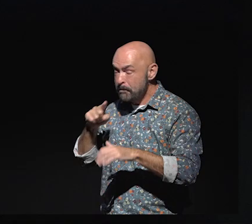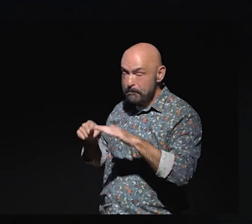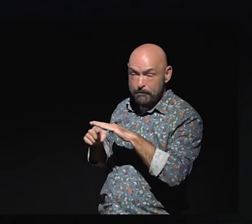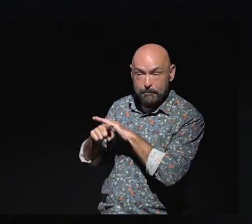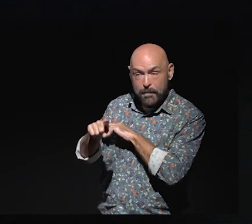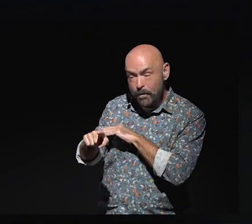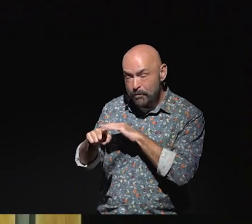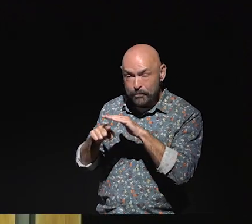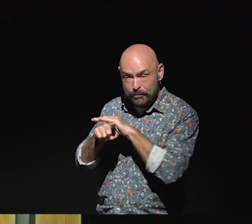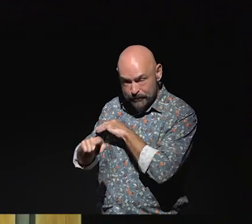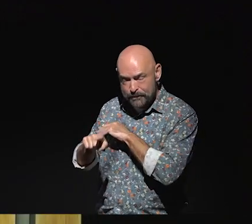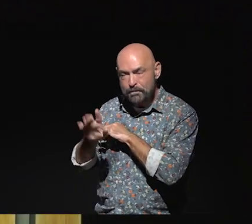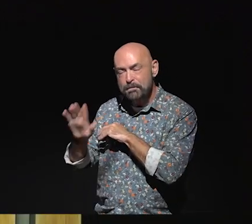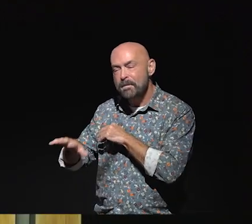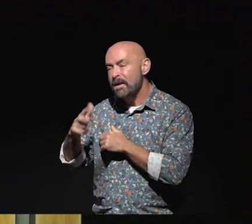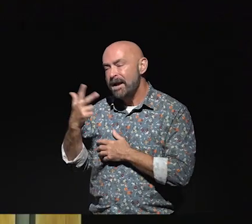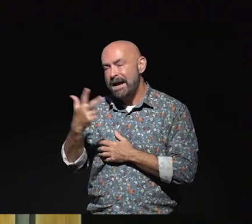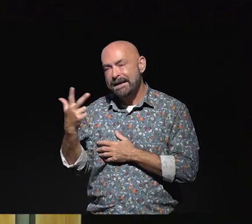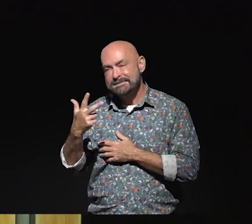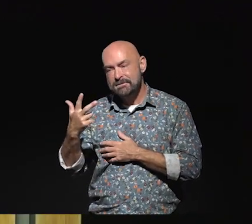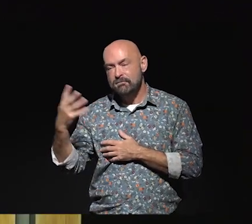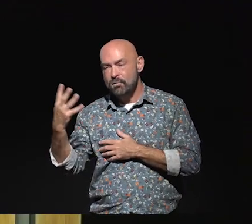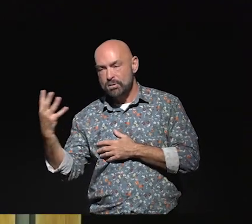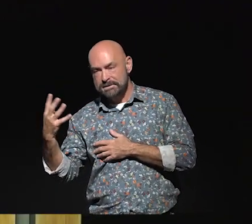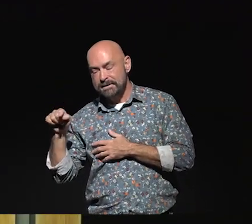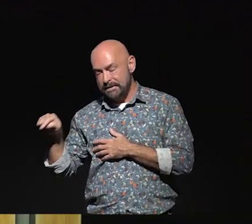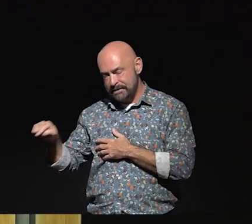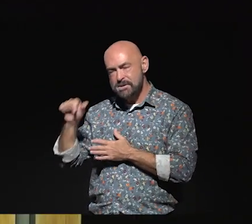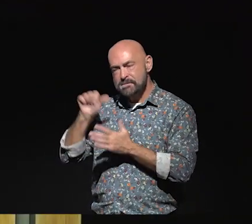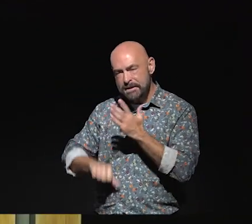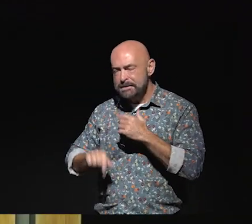Already, in 1814, he begins to sense